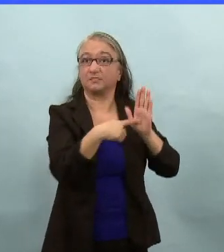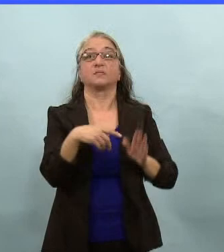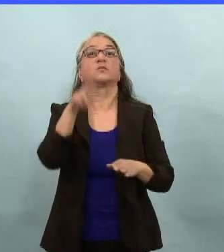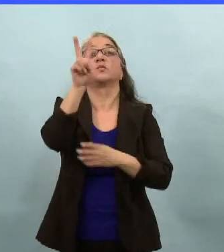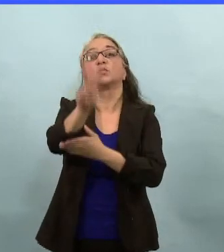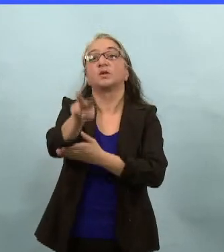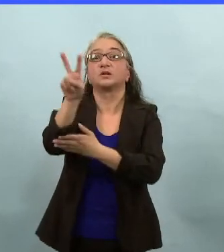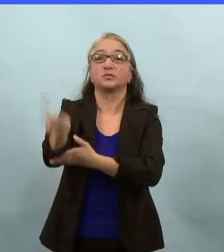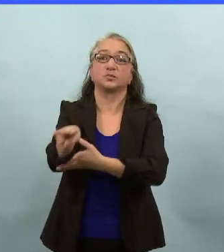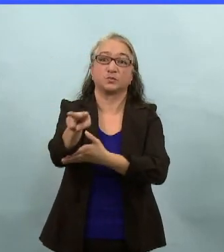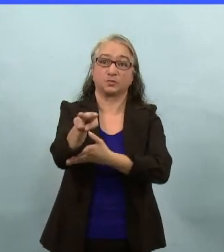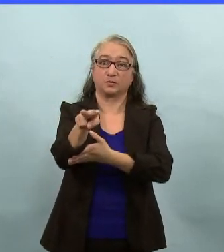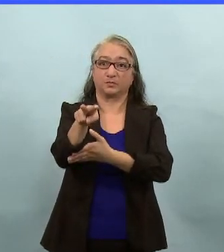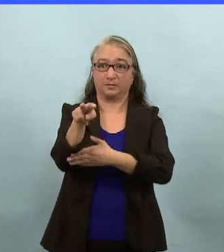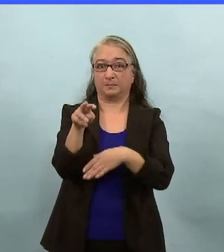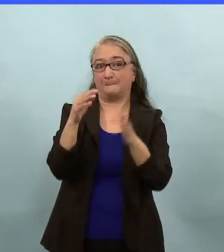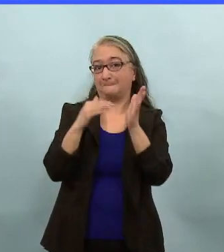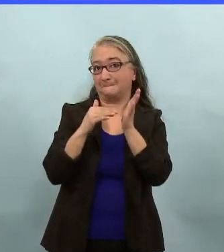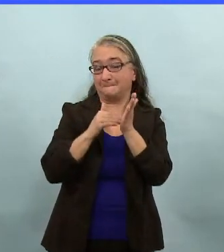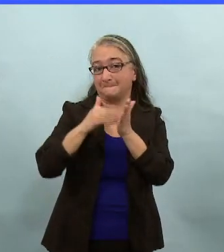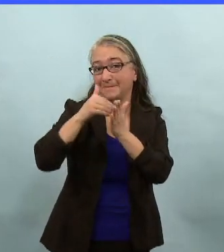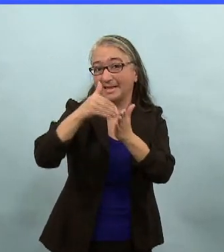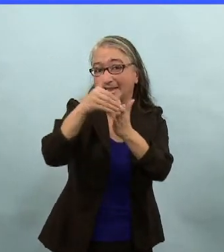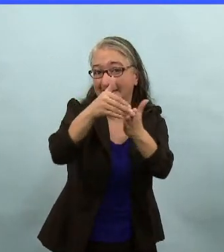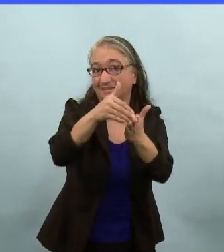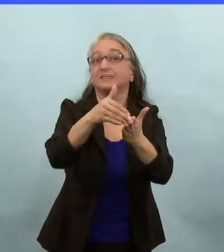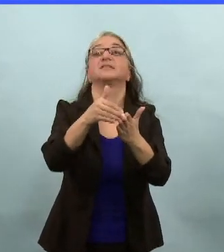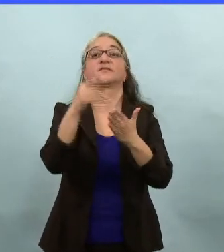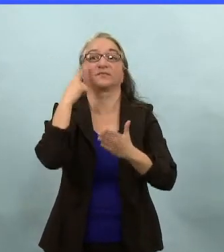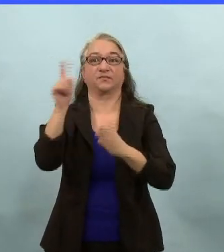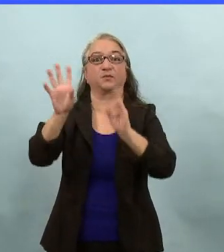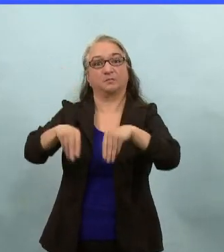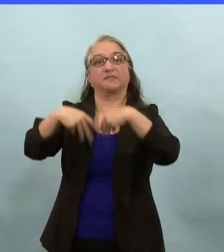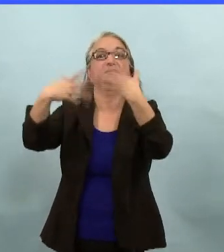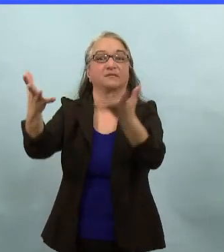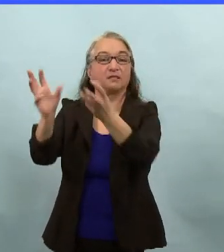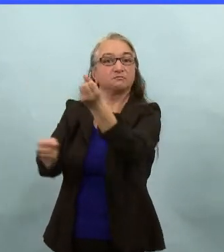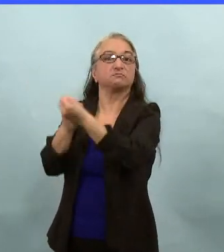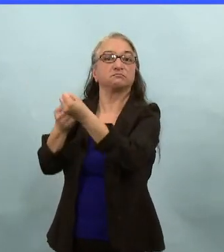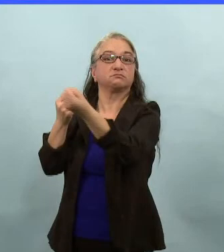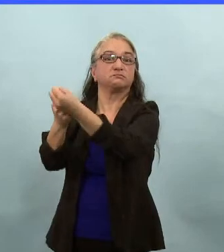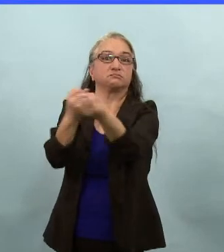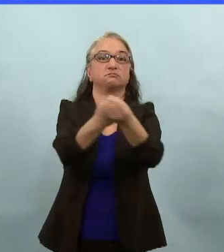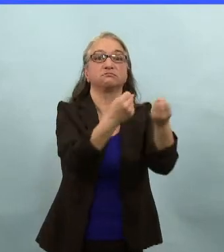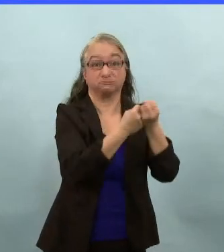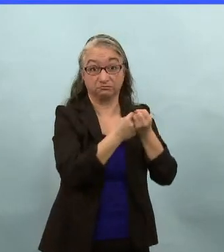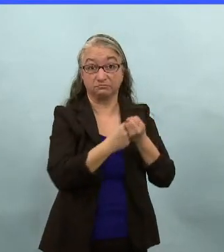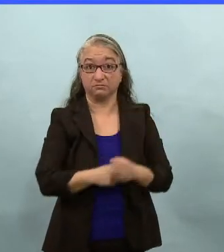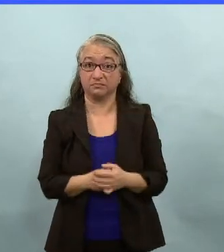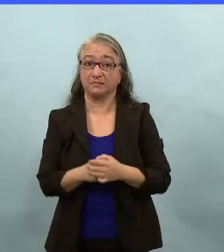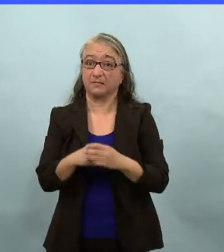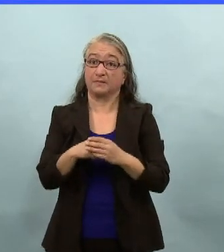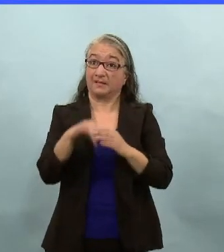weeks ago and uh in response to uh to uh the need for that in the community and we will continue to